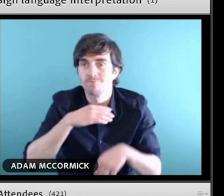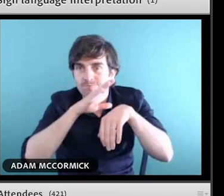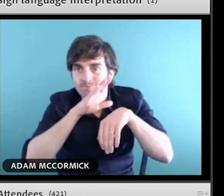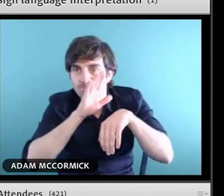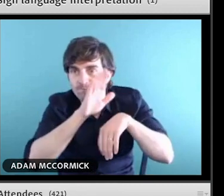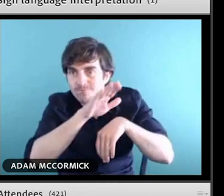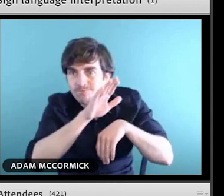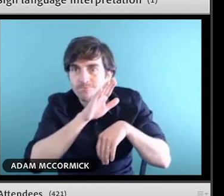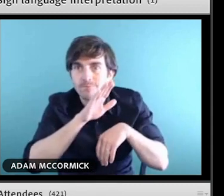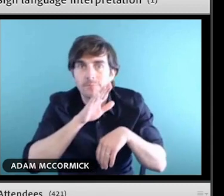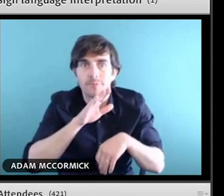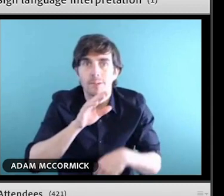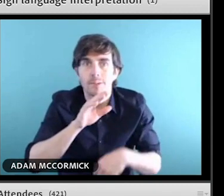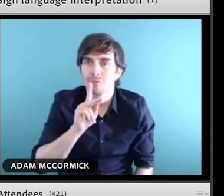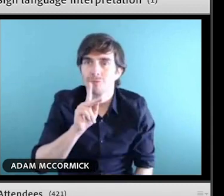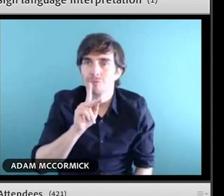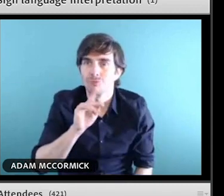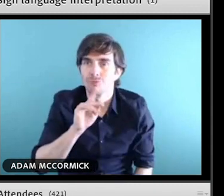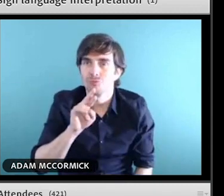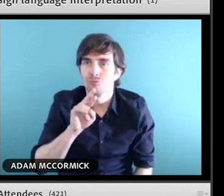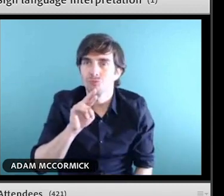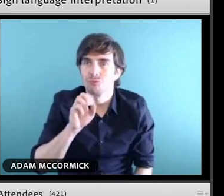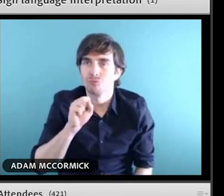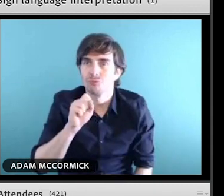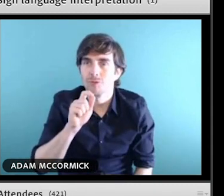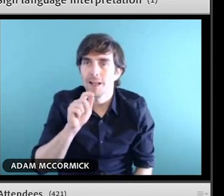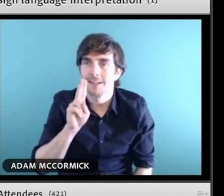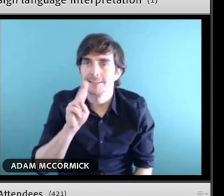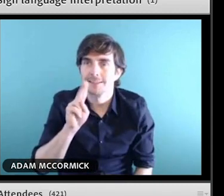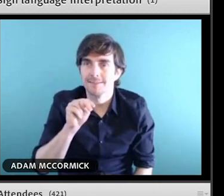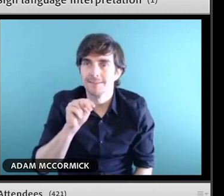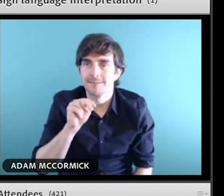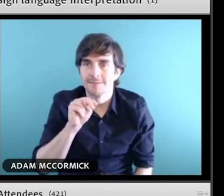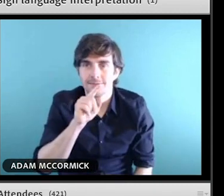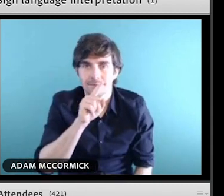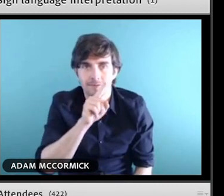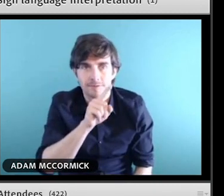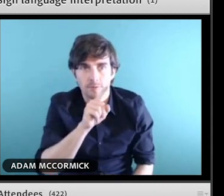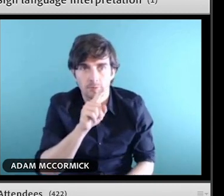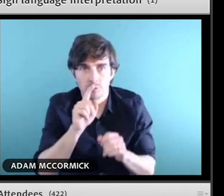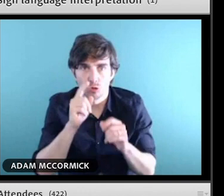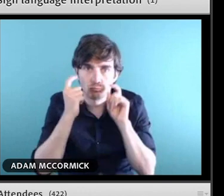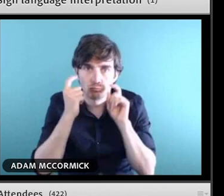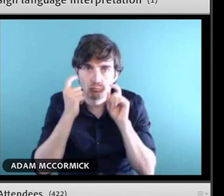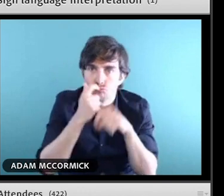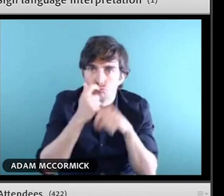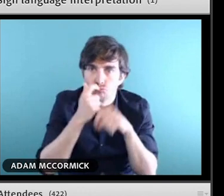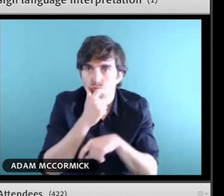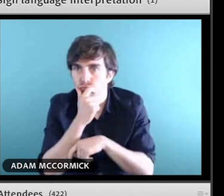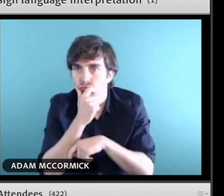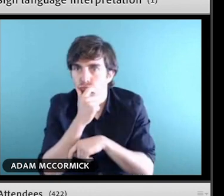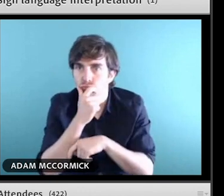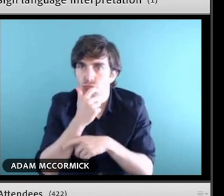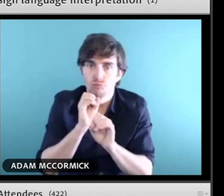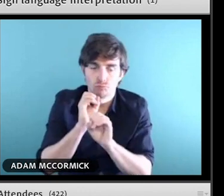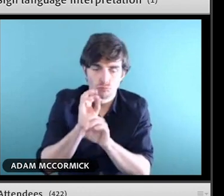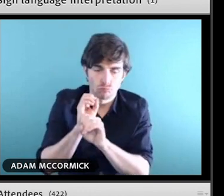to get critical massive input. This is very exciting actually. Fun to watch. So Kirstin,